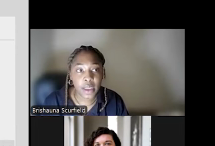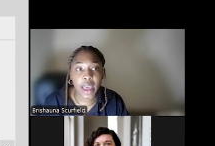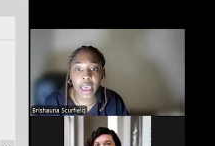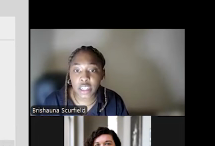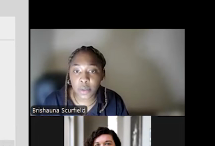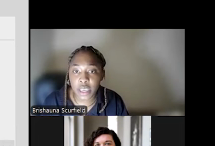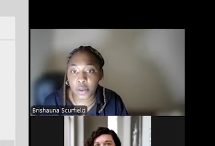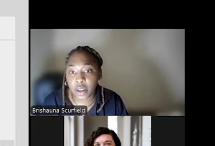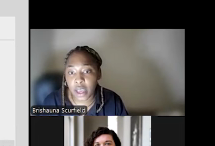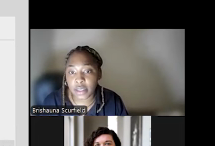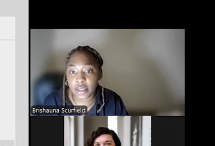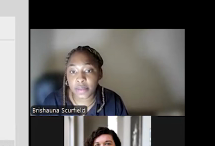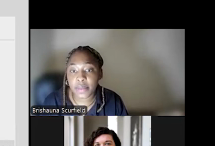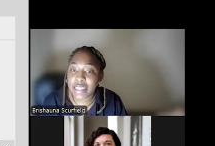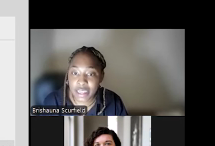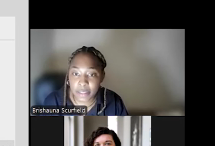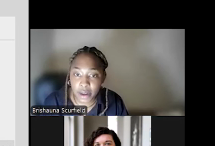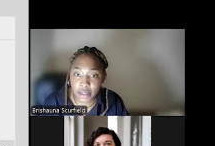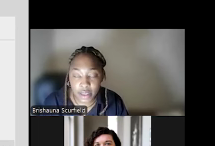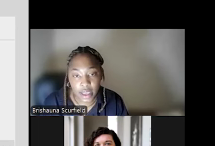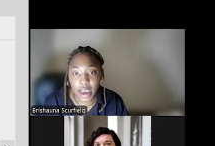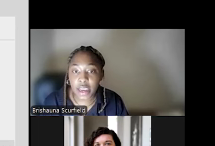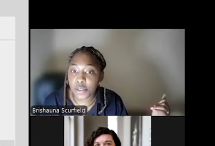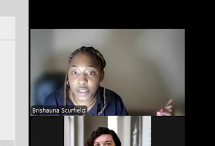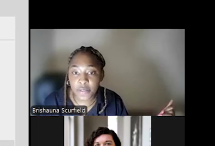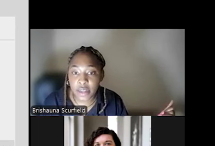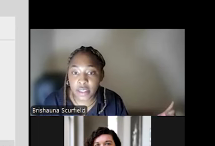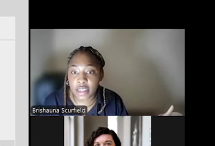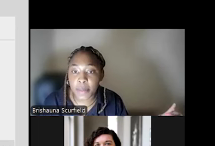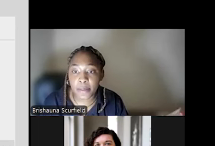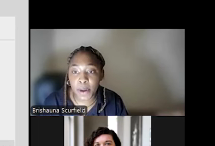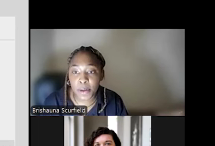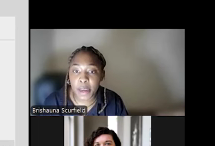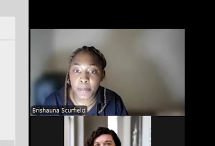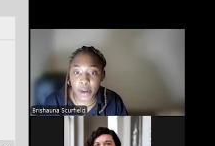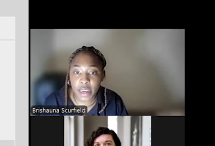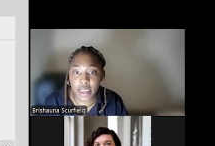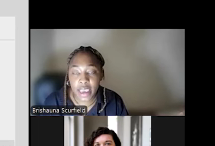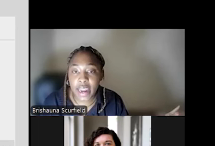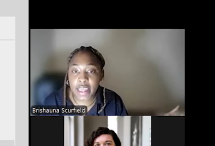I actually utilize a text box. I increased the font size, made it bold, made it pretty, and I